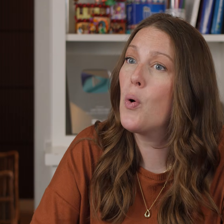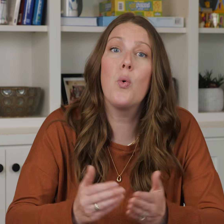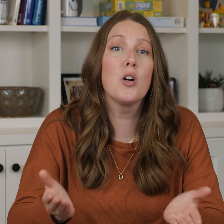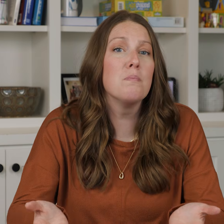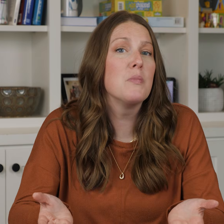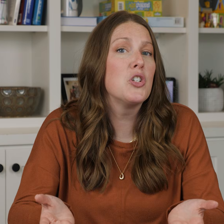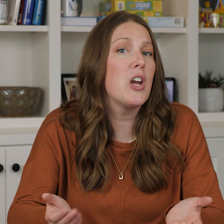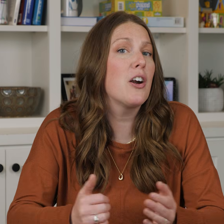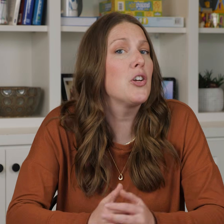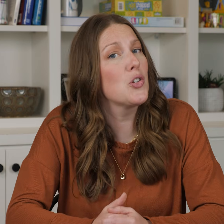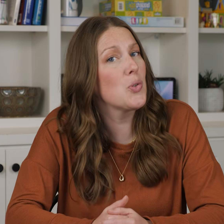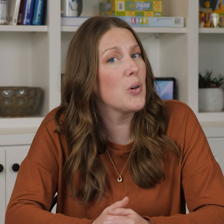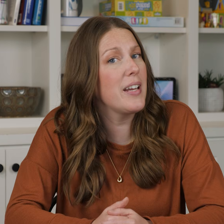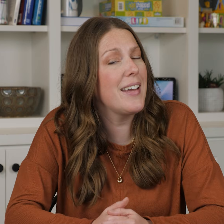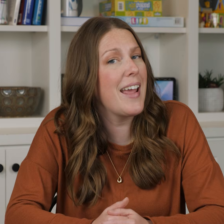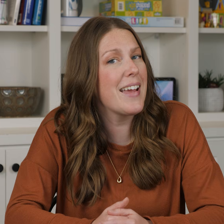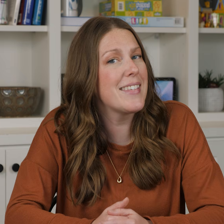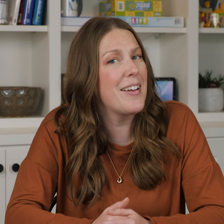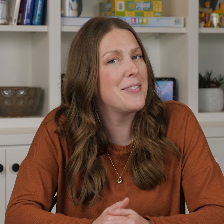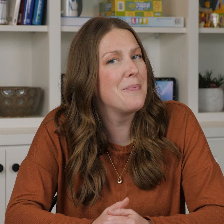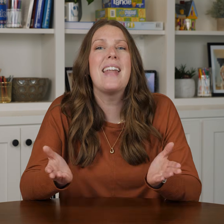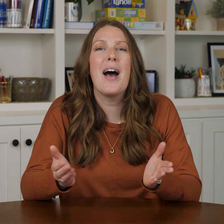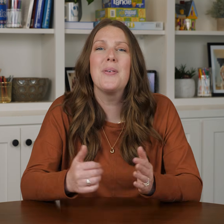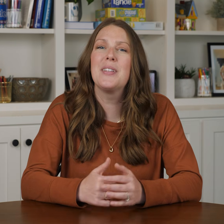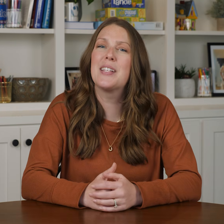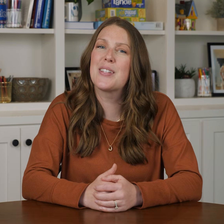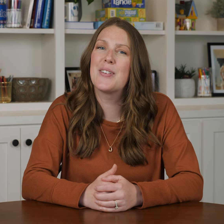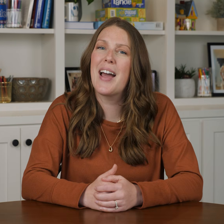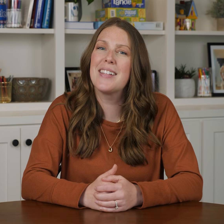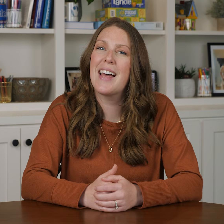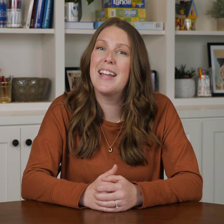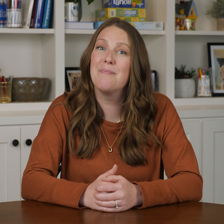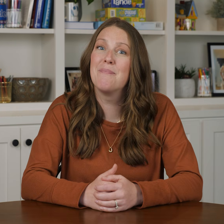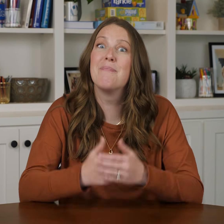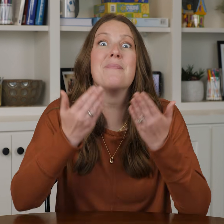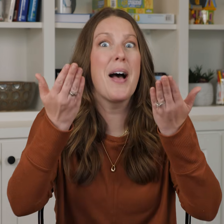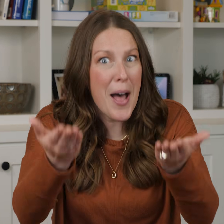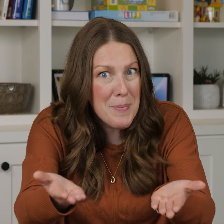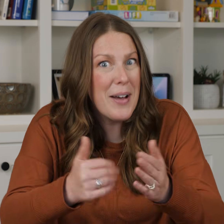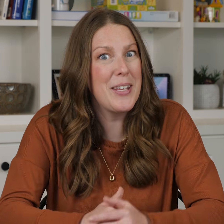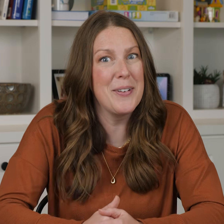or share your story in ASL. Now let's learn how to sign about you!